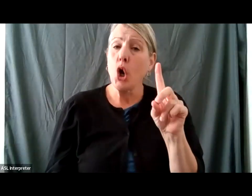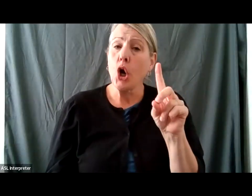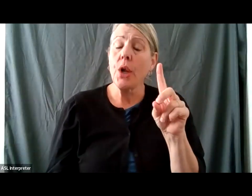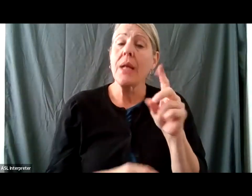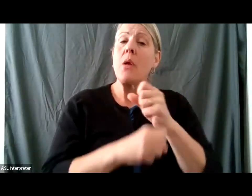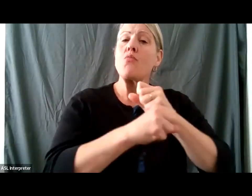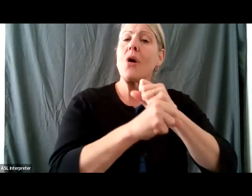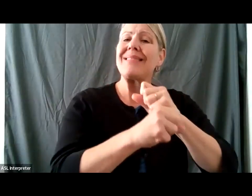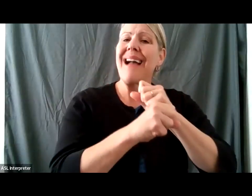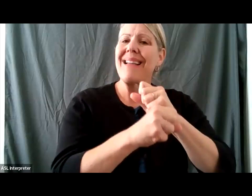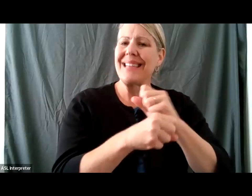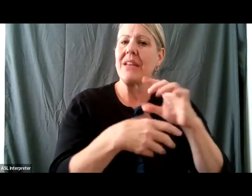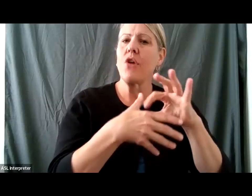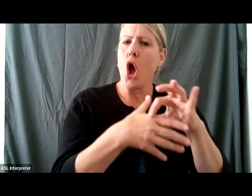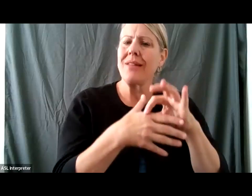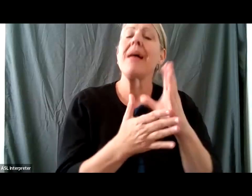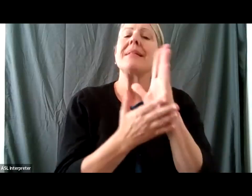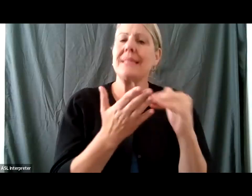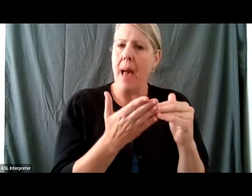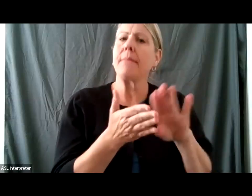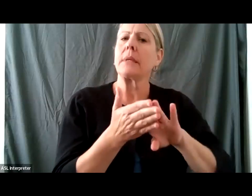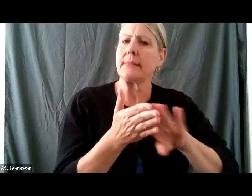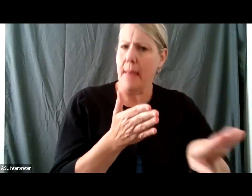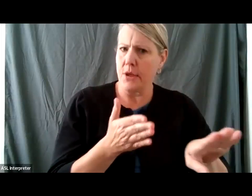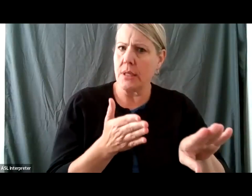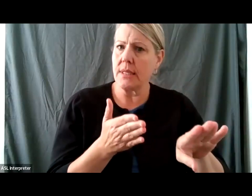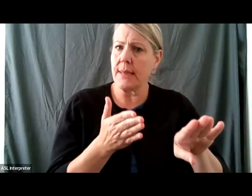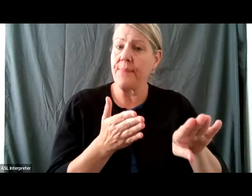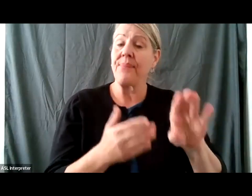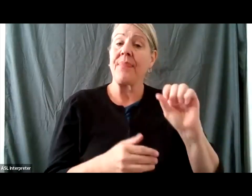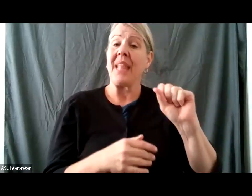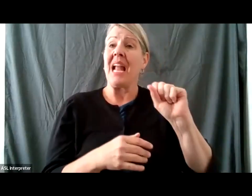There are some exceptions there, unless the school knows that a person with a disability